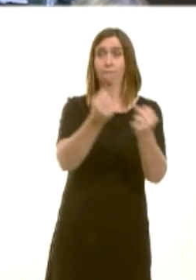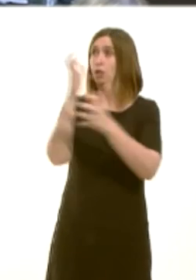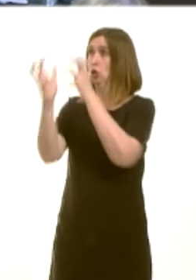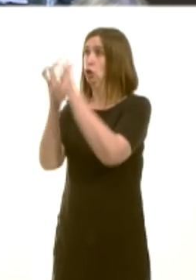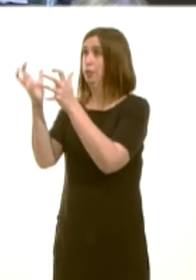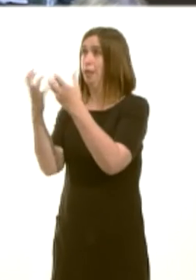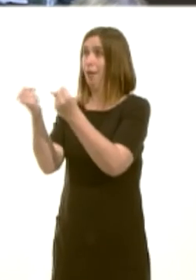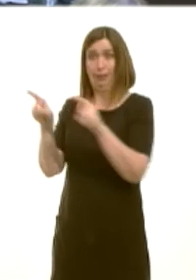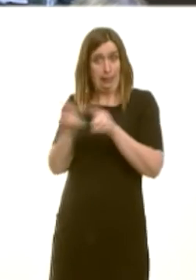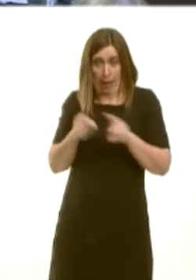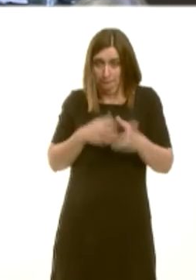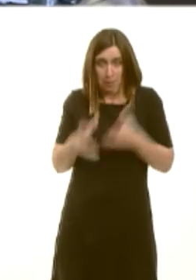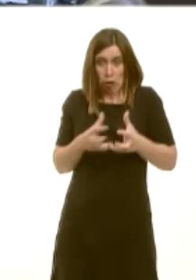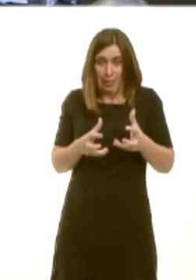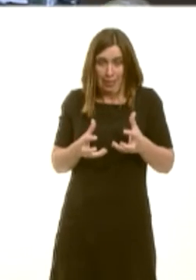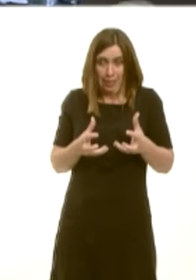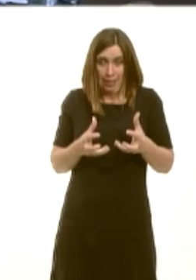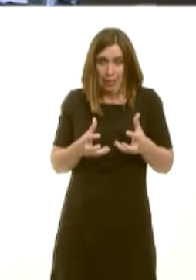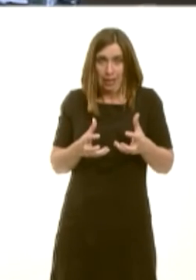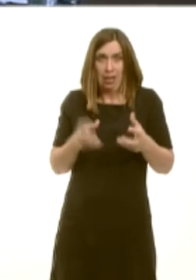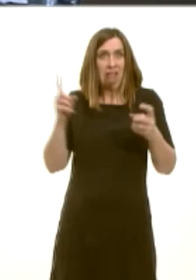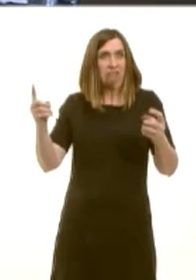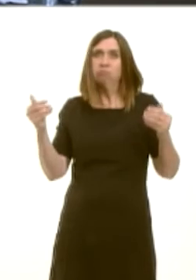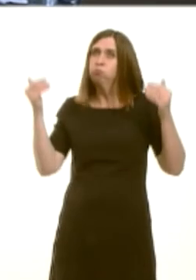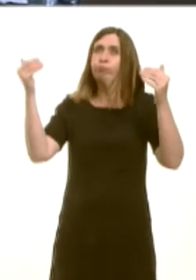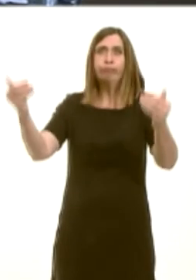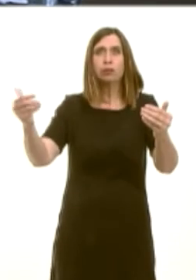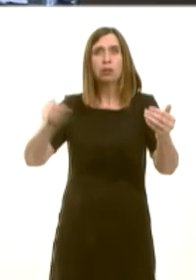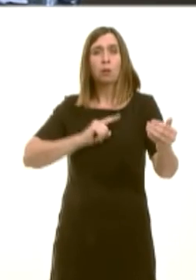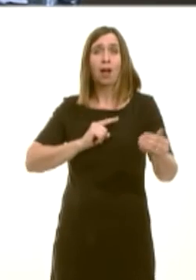is doing better. Skills are everything, and thatís why itís extremely important that